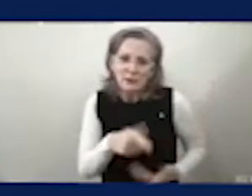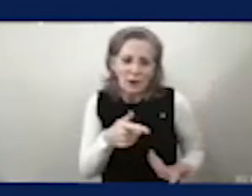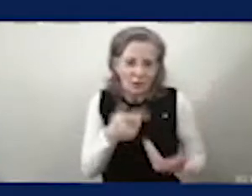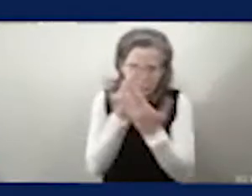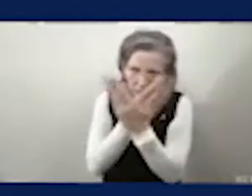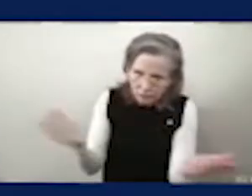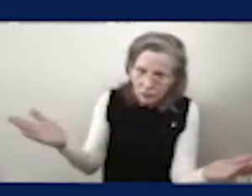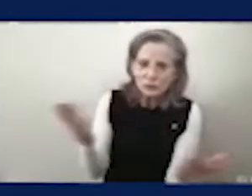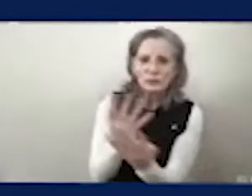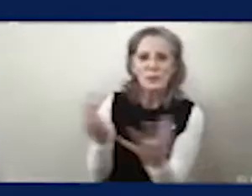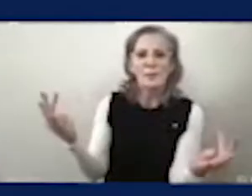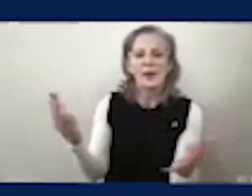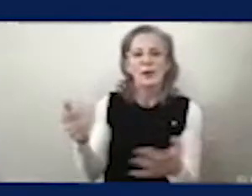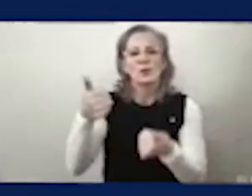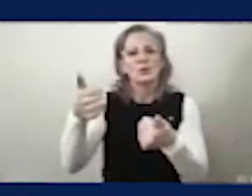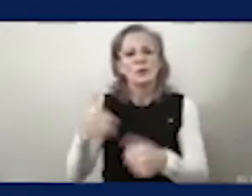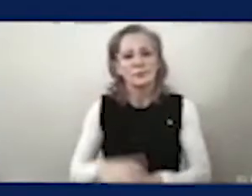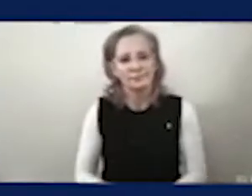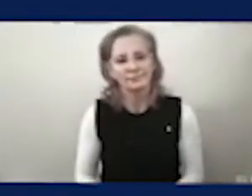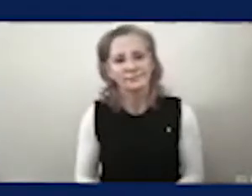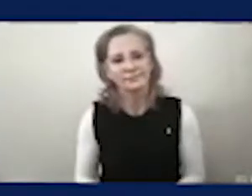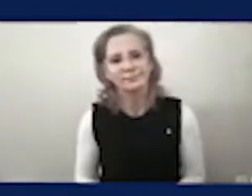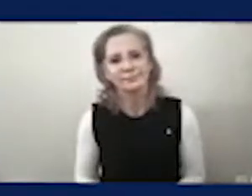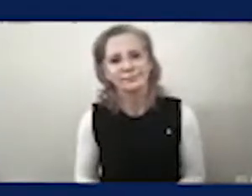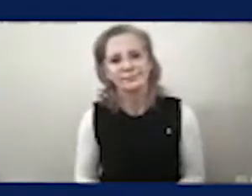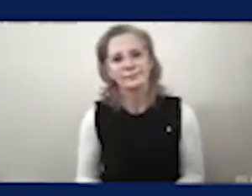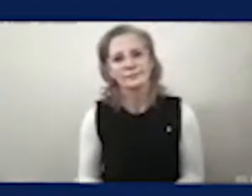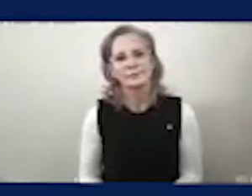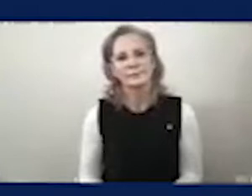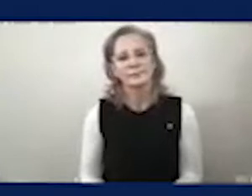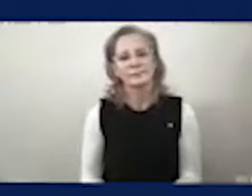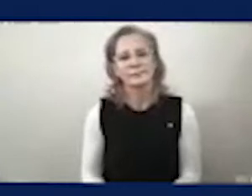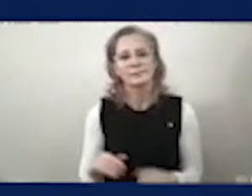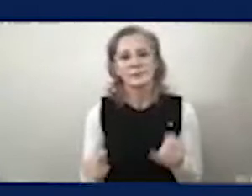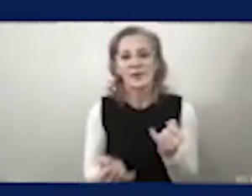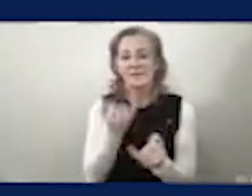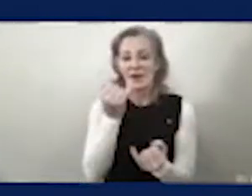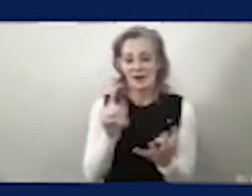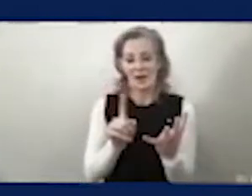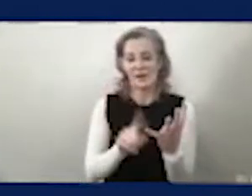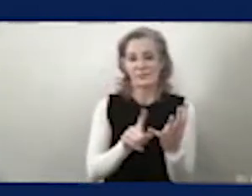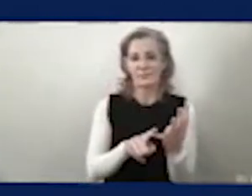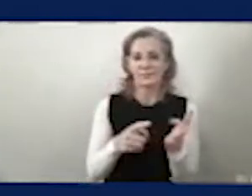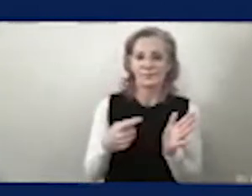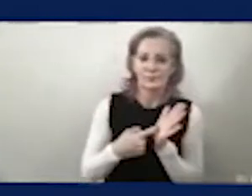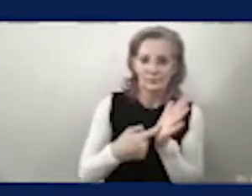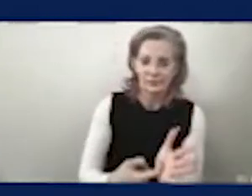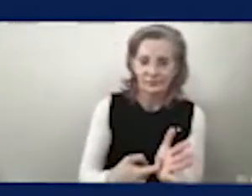Fourthly and finally, we need to put the necessary infrastructure in place to support preparedness